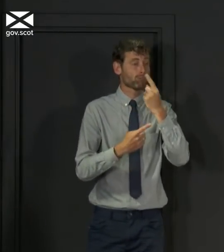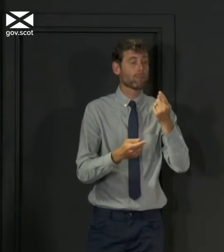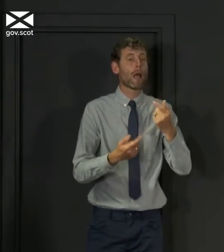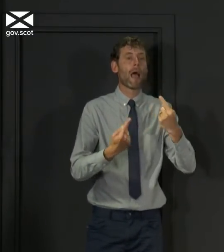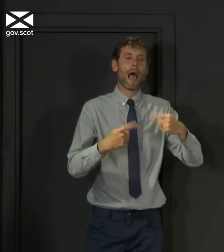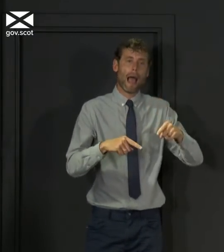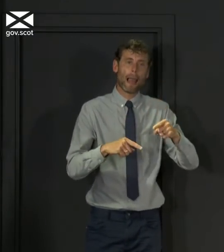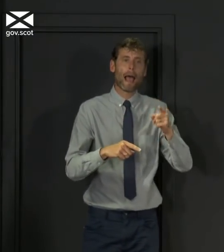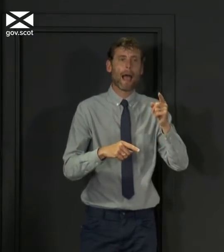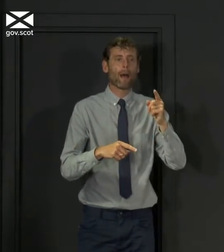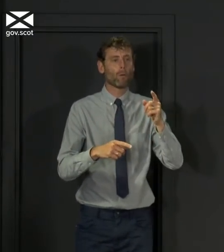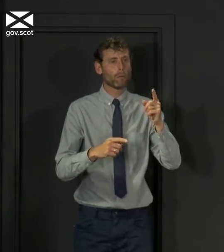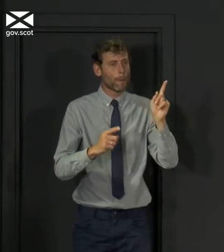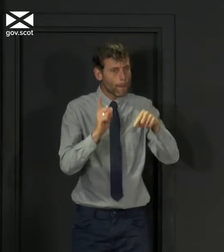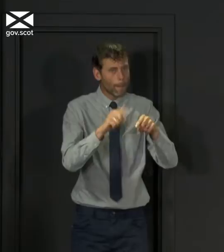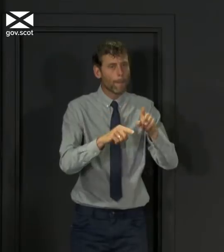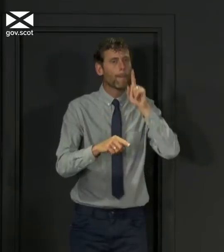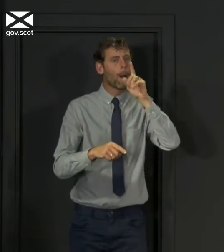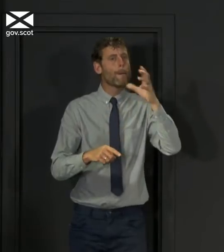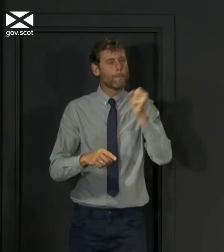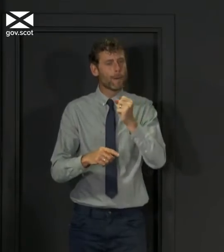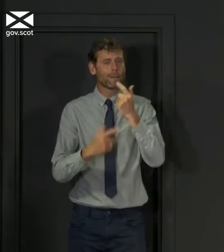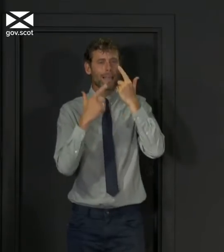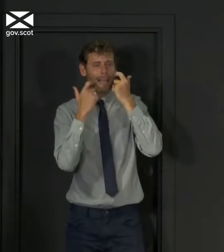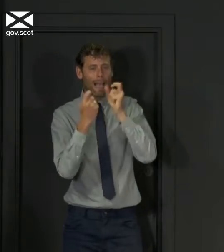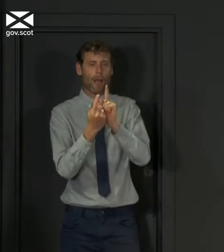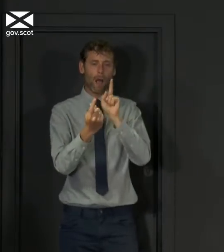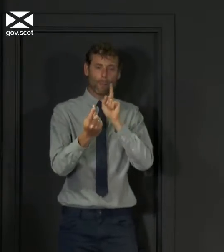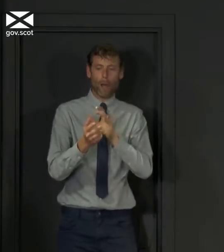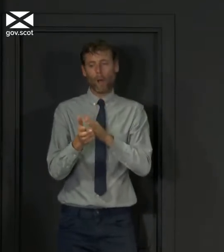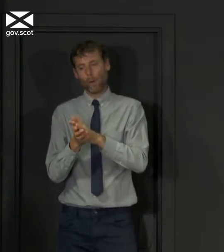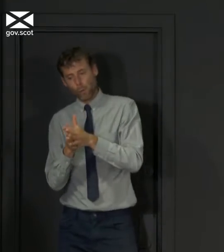basic hygiene measures will continue to be really important. But this is all predicated